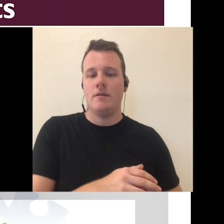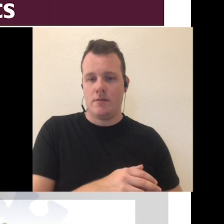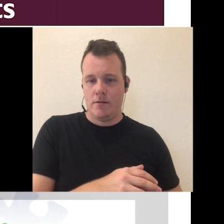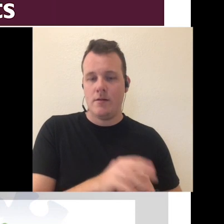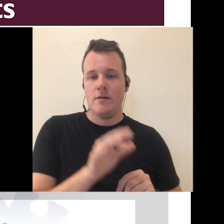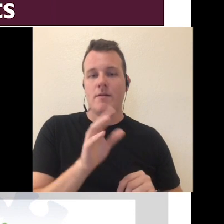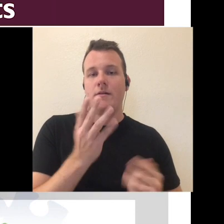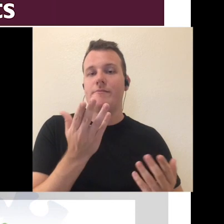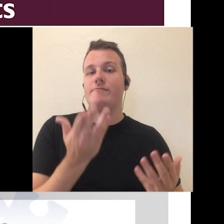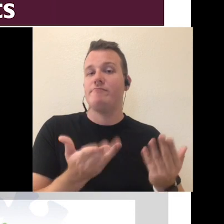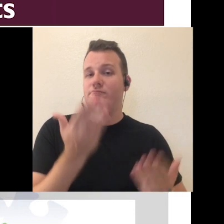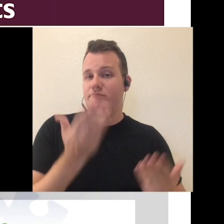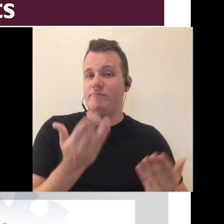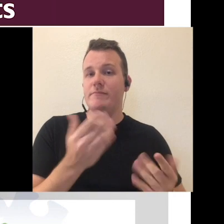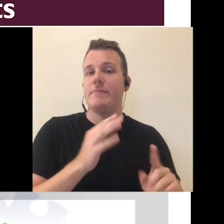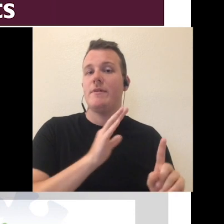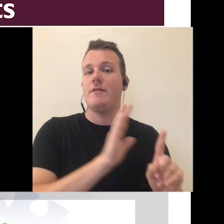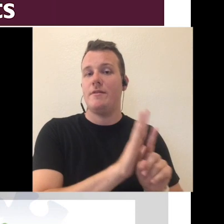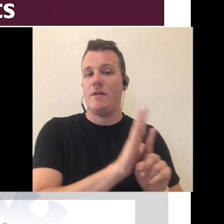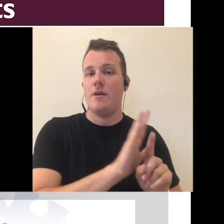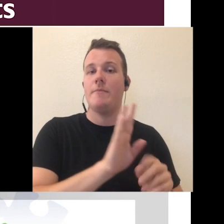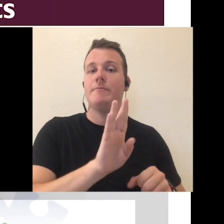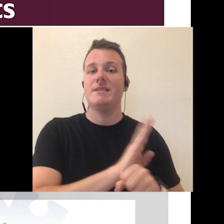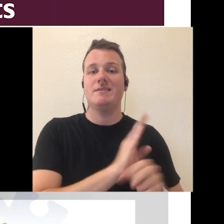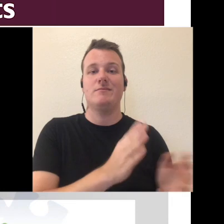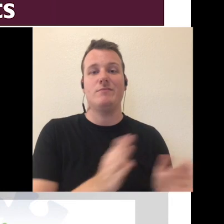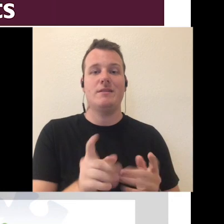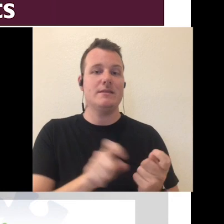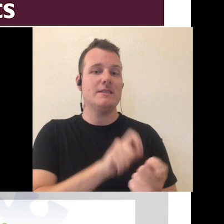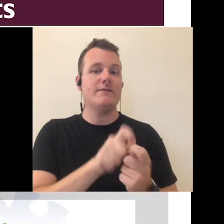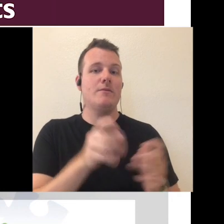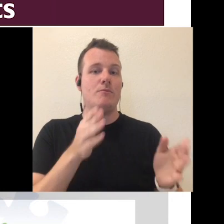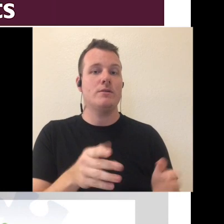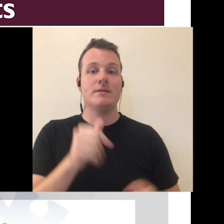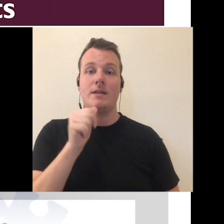they- but they may have in their business plan this particular person that might